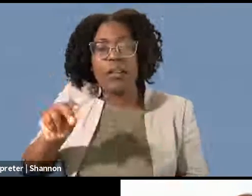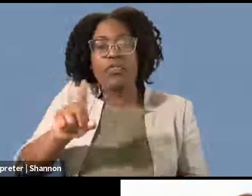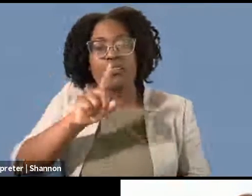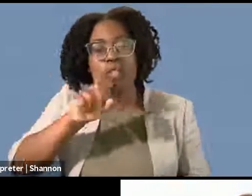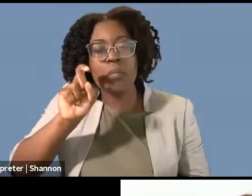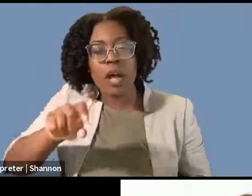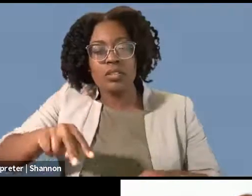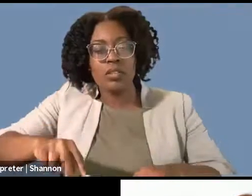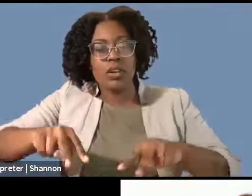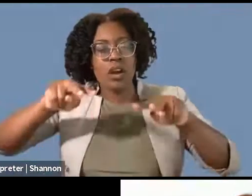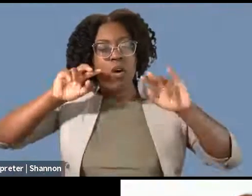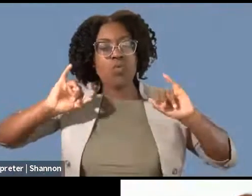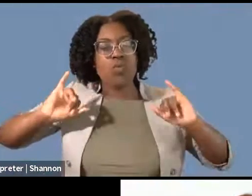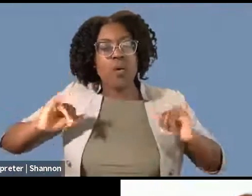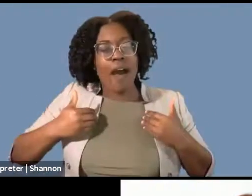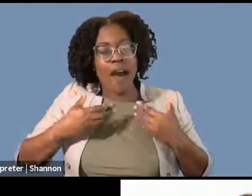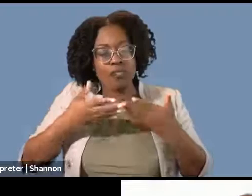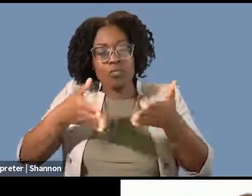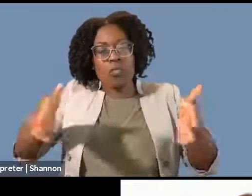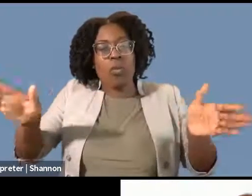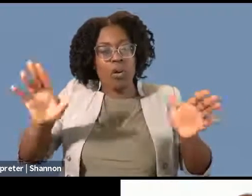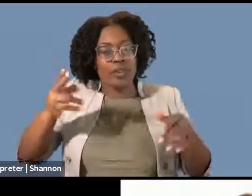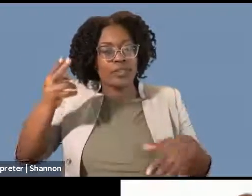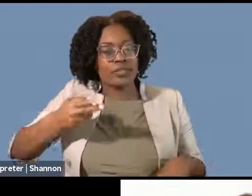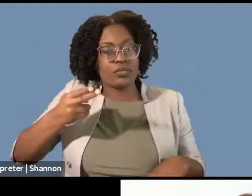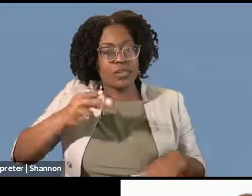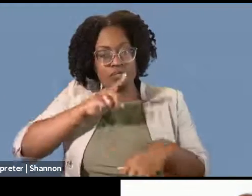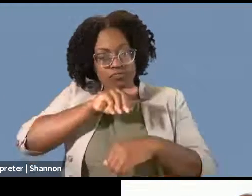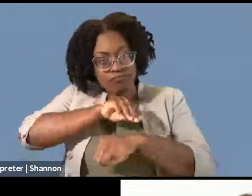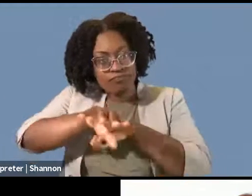I learned, one of the things I learned when I started digging into the family history,